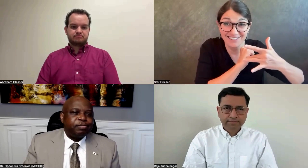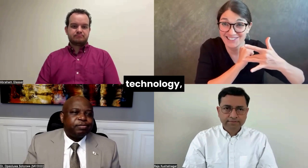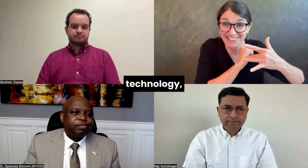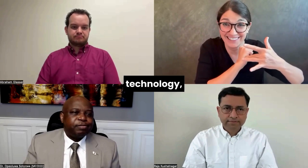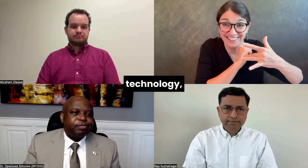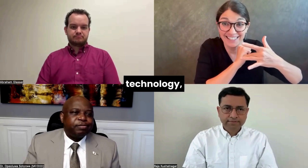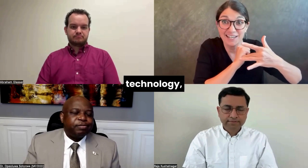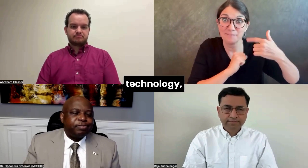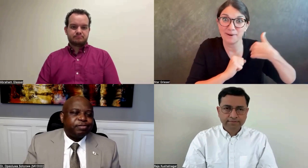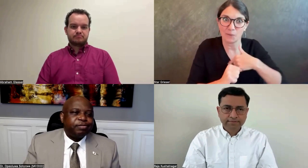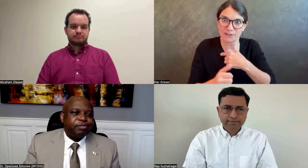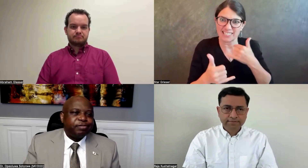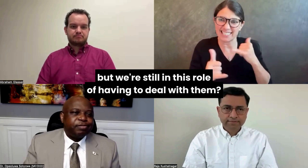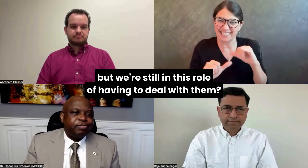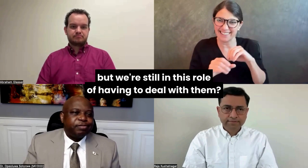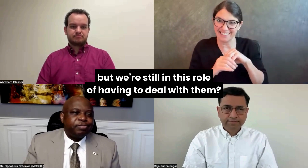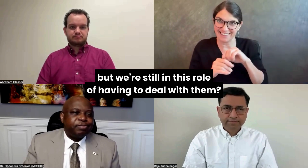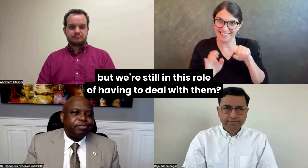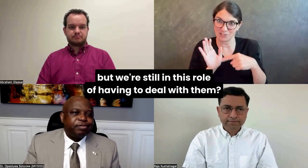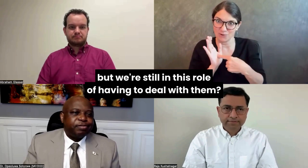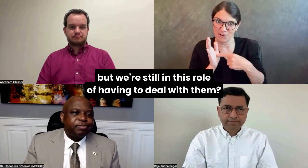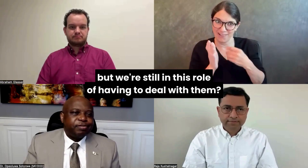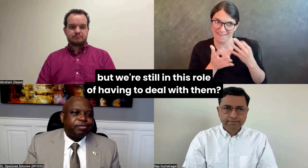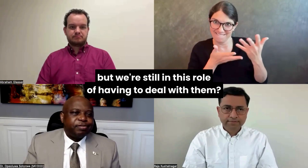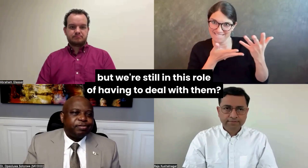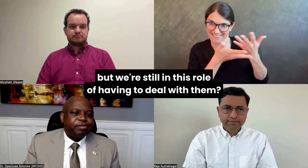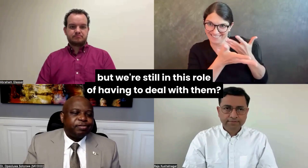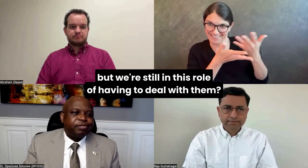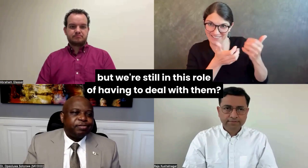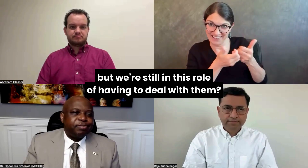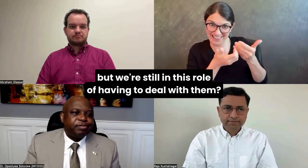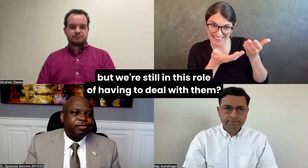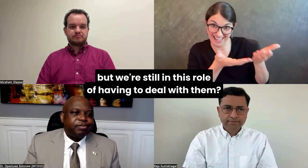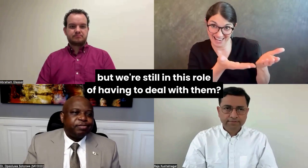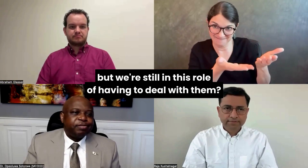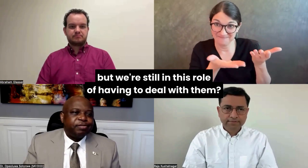but we're still in this role of having to deal with them?